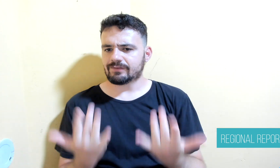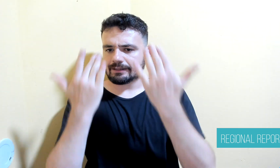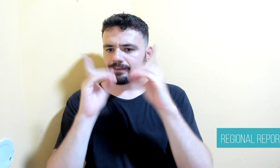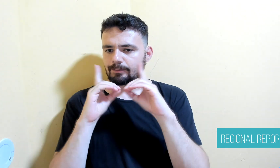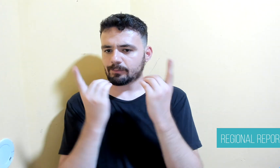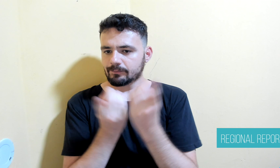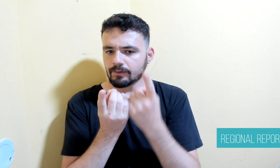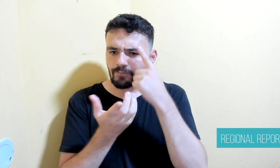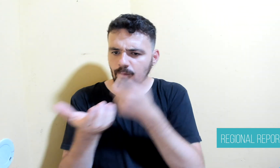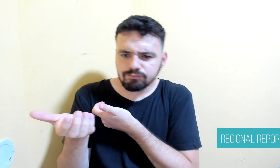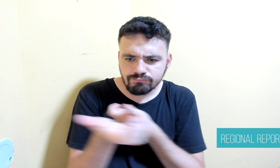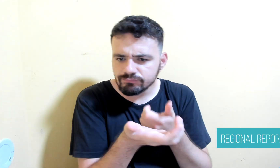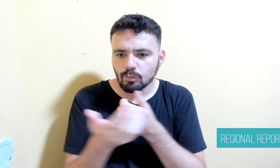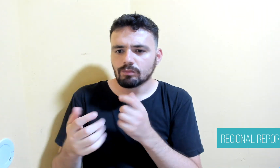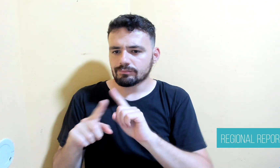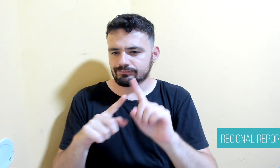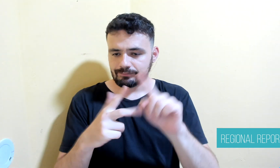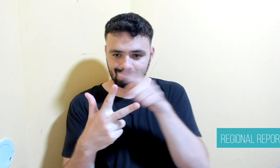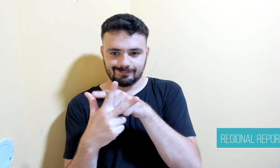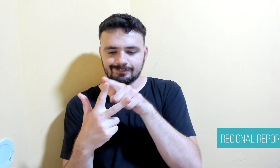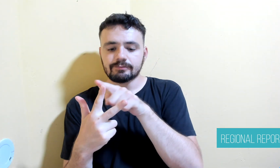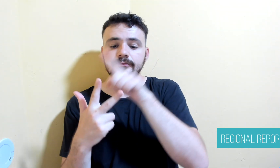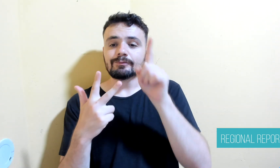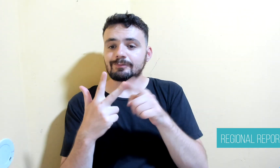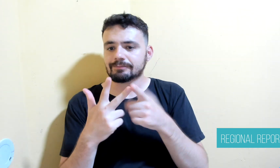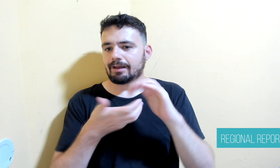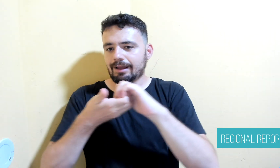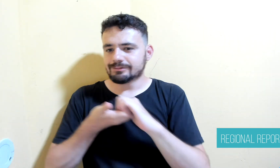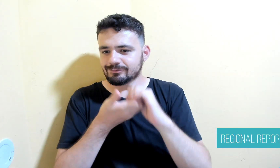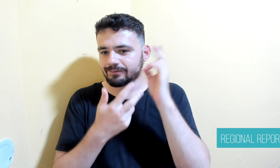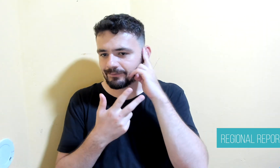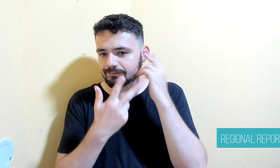topics that will allow more quality and care. The training